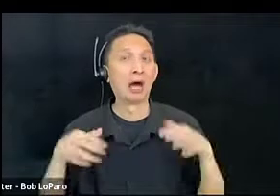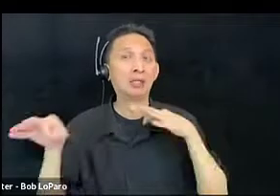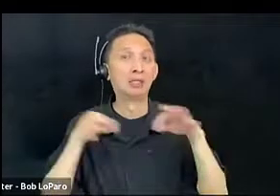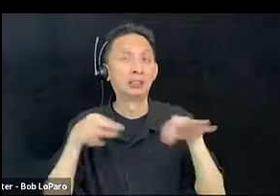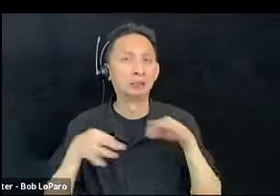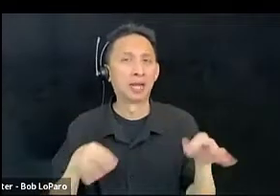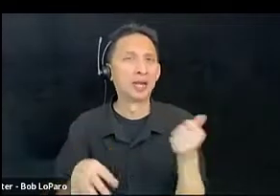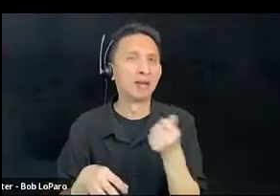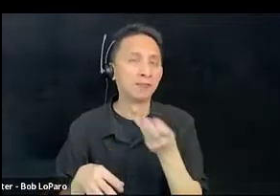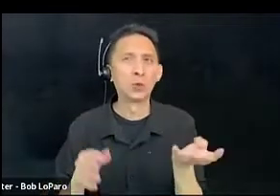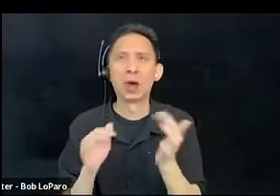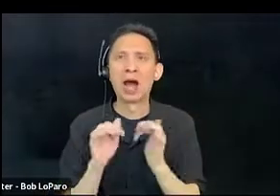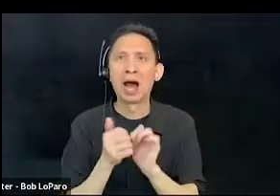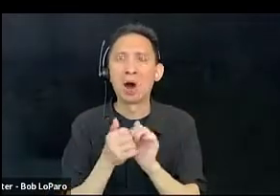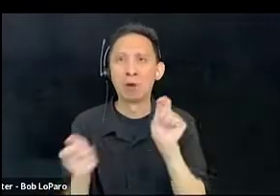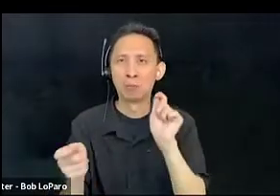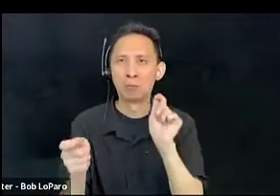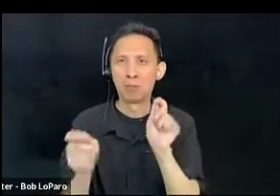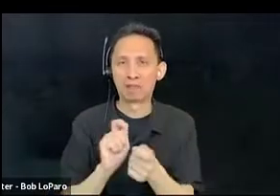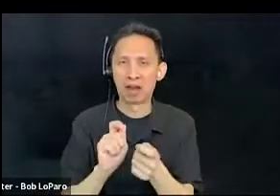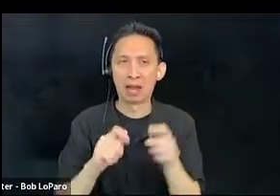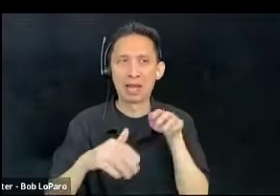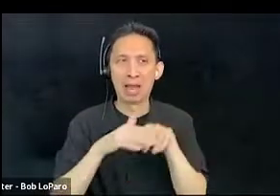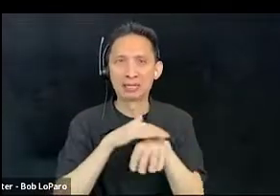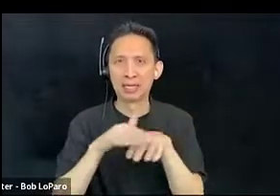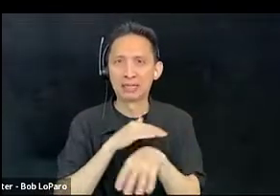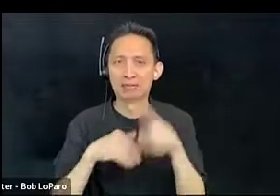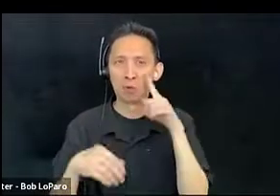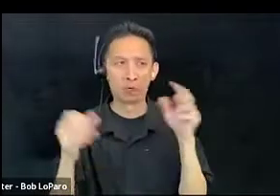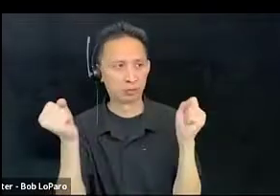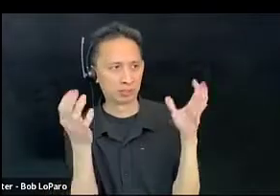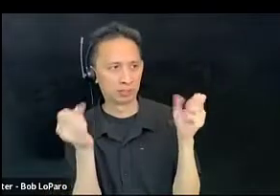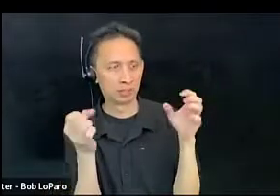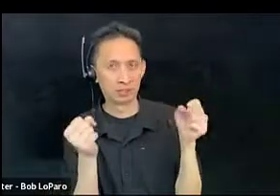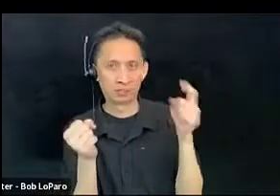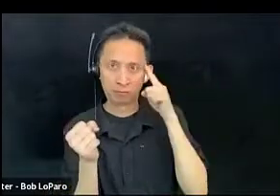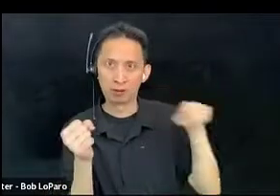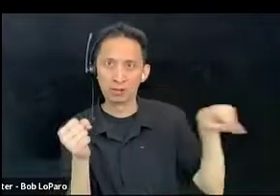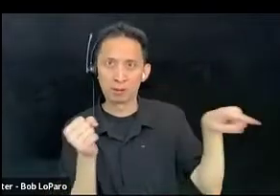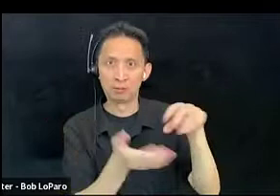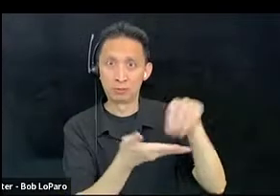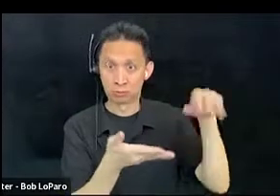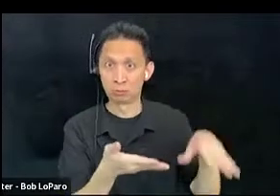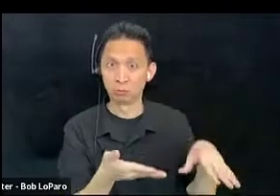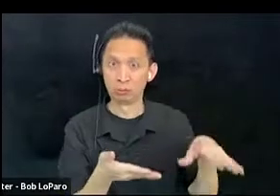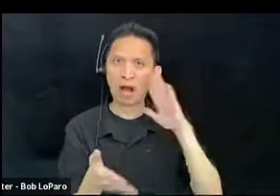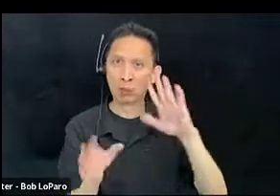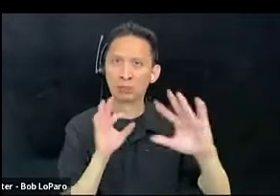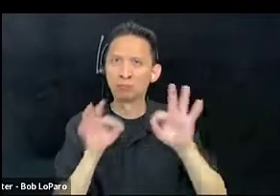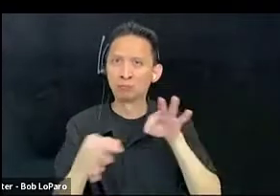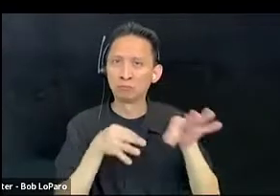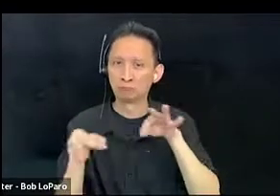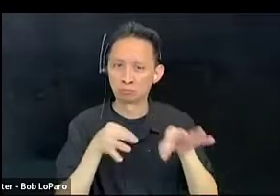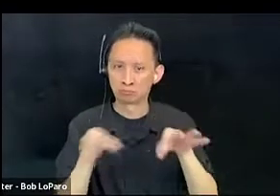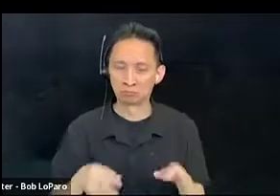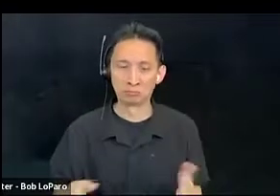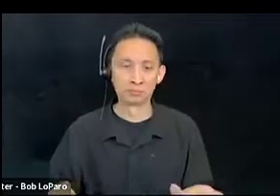to sign language for students with CVI, which definitely works both receptively and expressively.